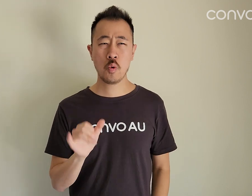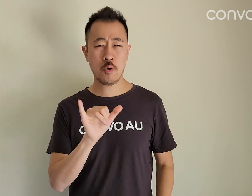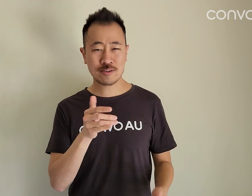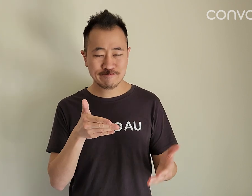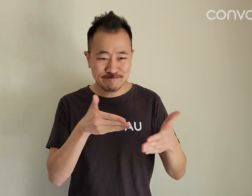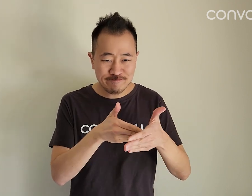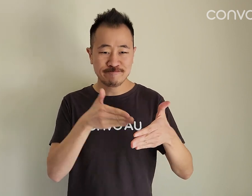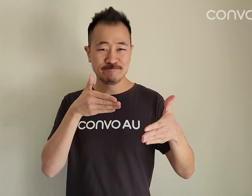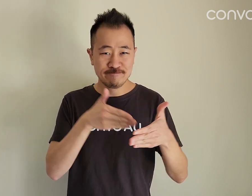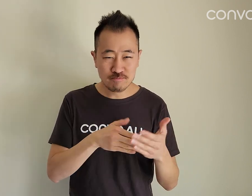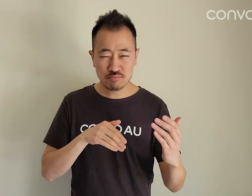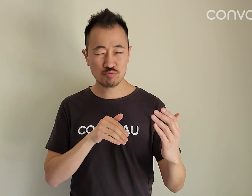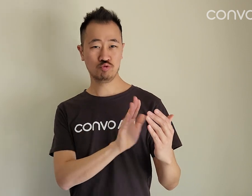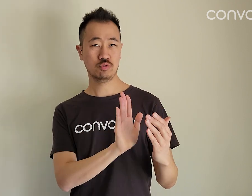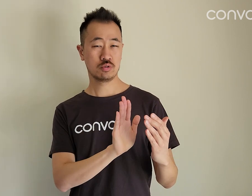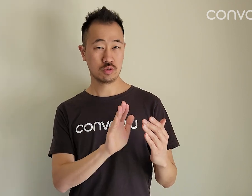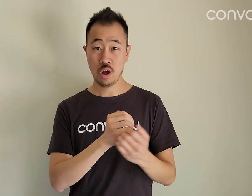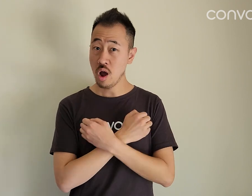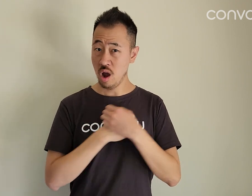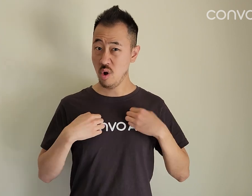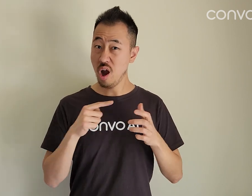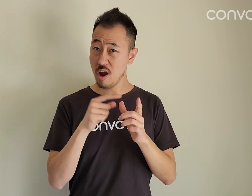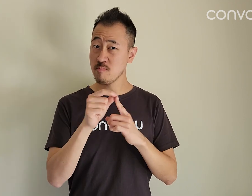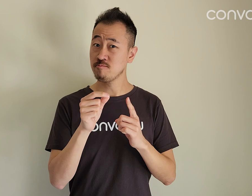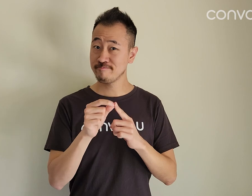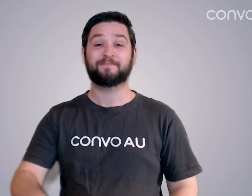or troubleshoot any issues with our app.